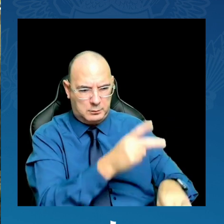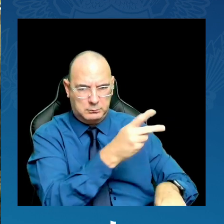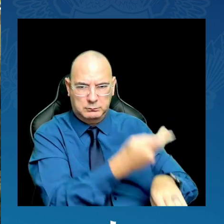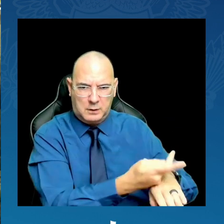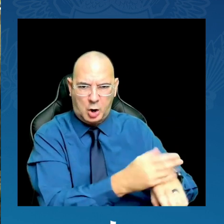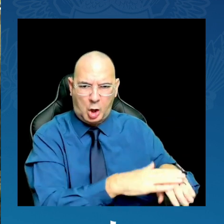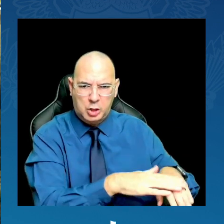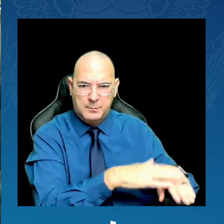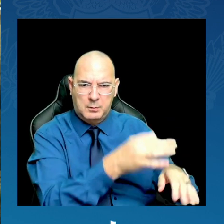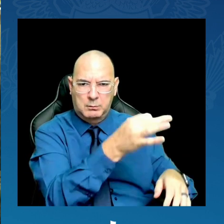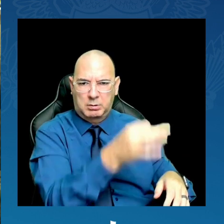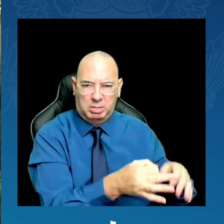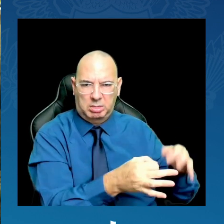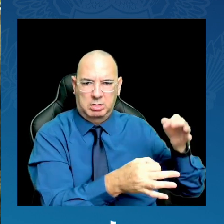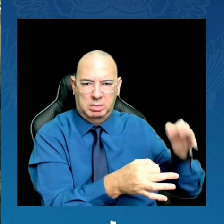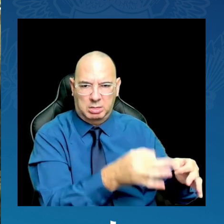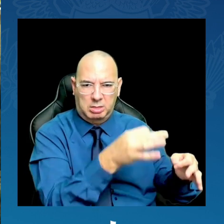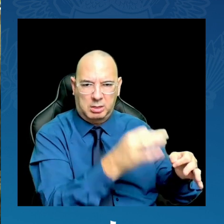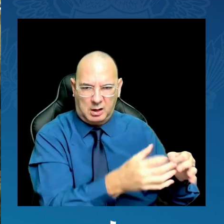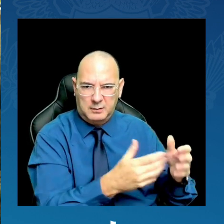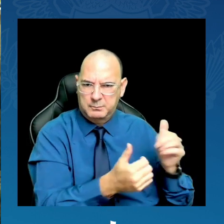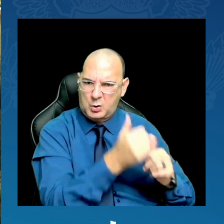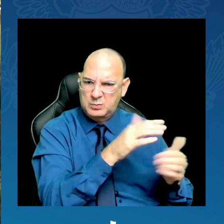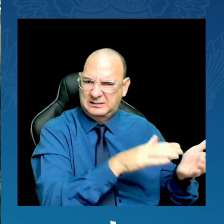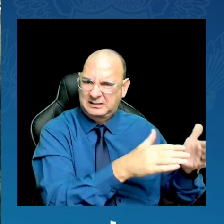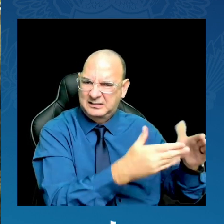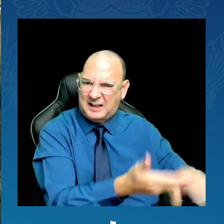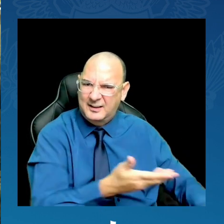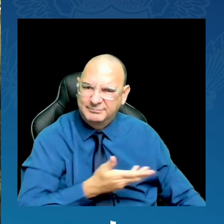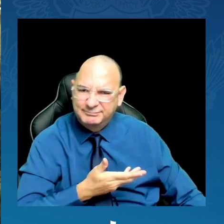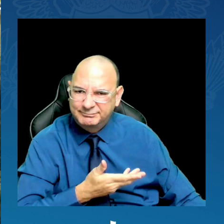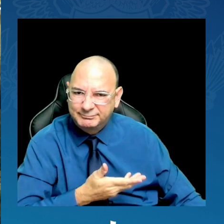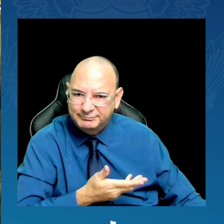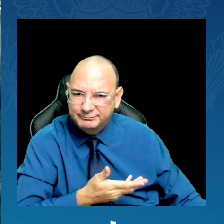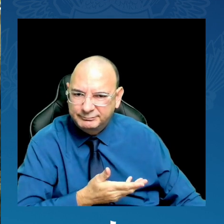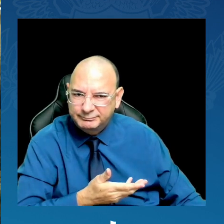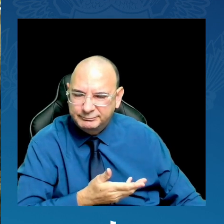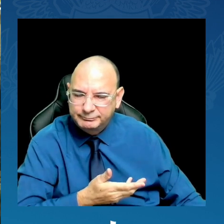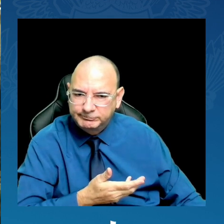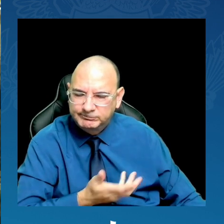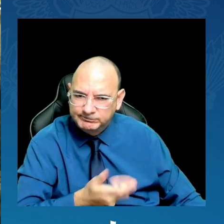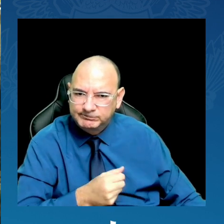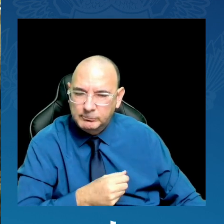Now, take that stem cell grows to zero g on the space station,